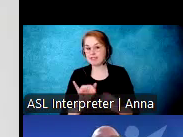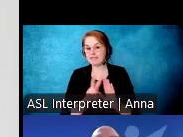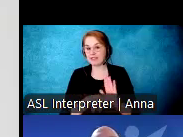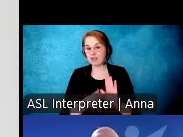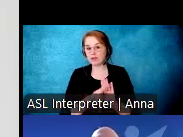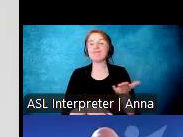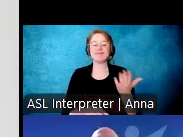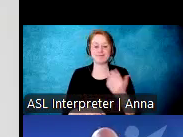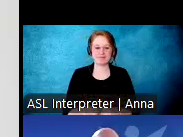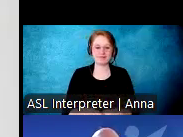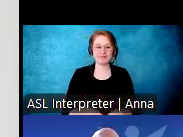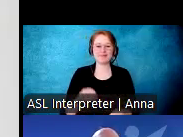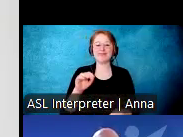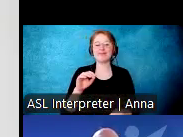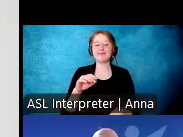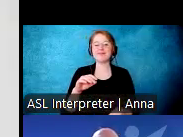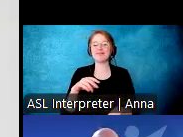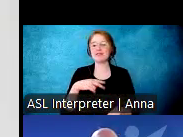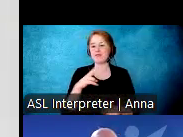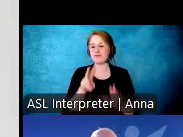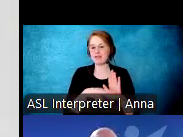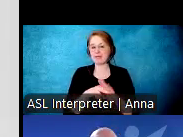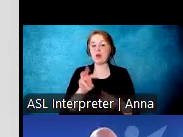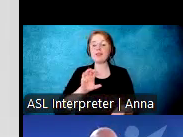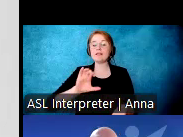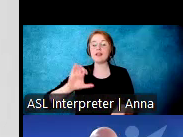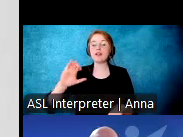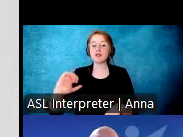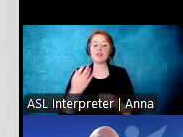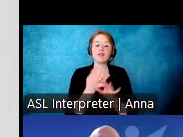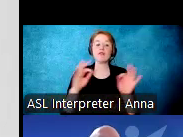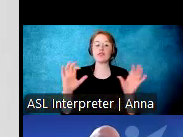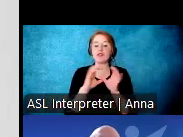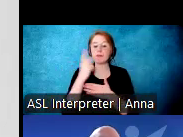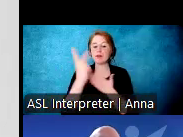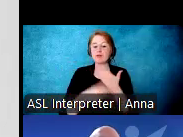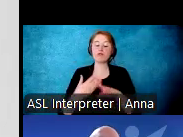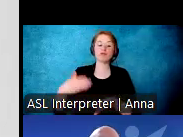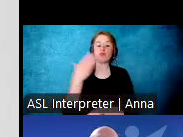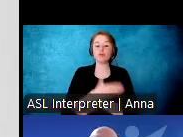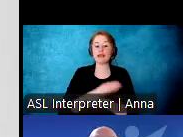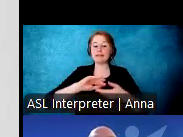[Narrator] WisCaregiver Careers, a free certification program to increase the number of caregivers in our state.